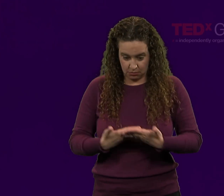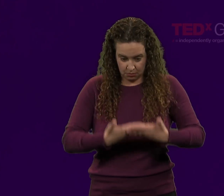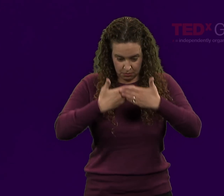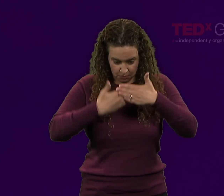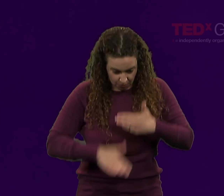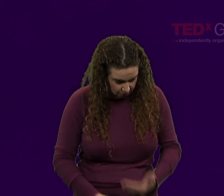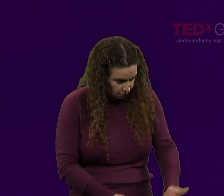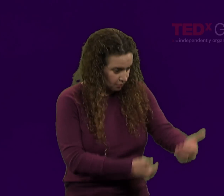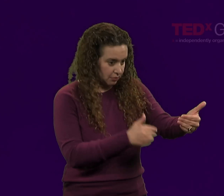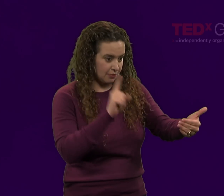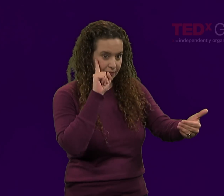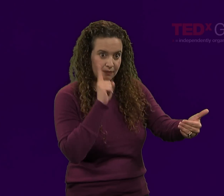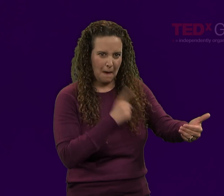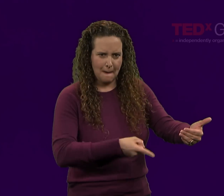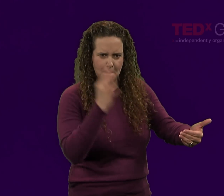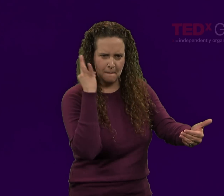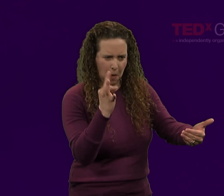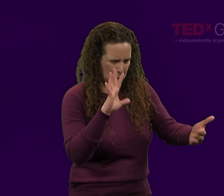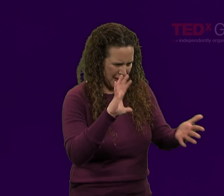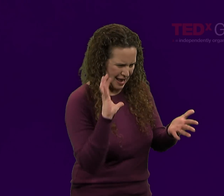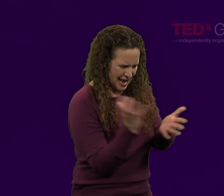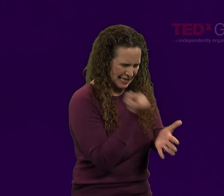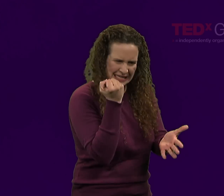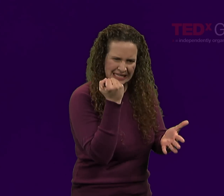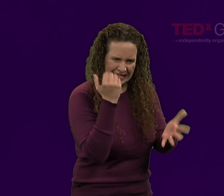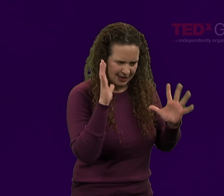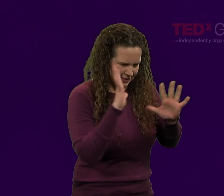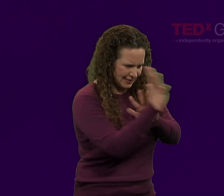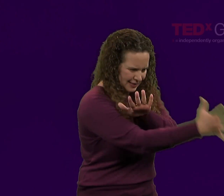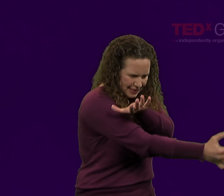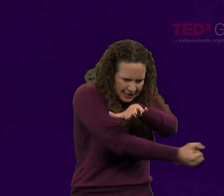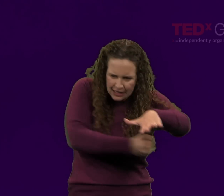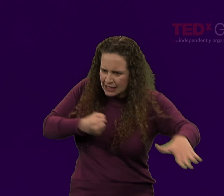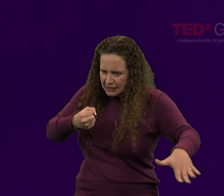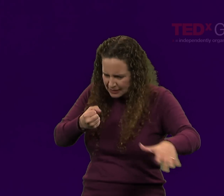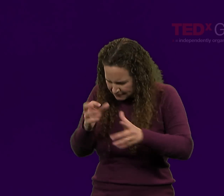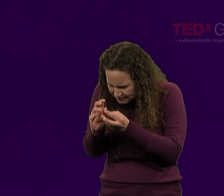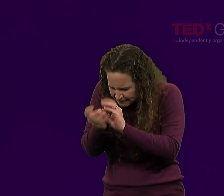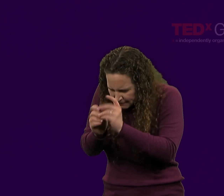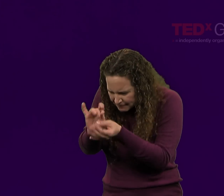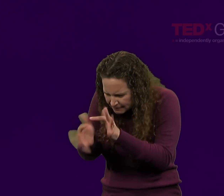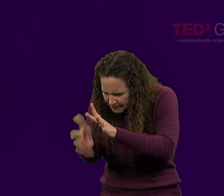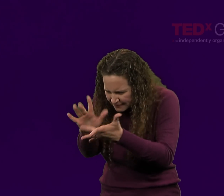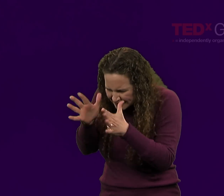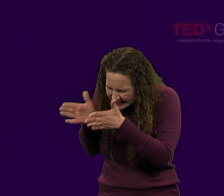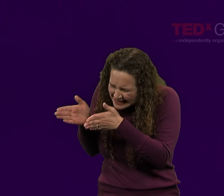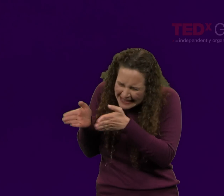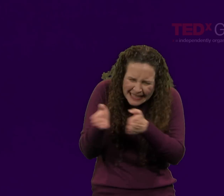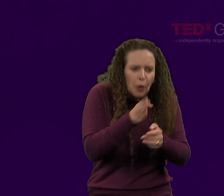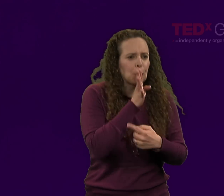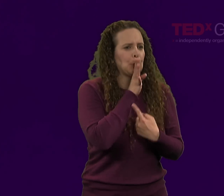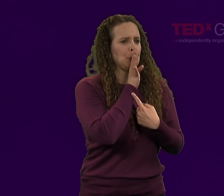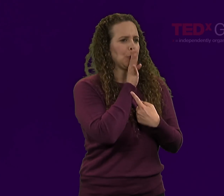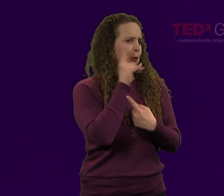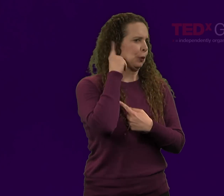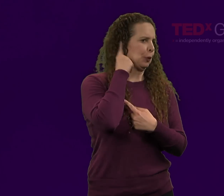is to find deaf infants, identified early on at birth and to immediately intervene in their lives by spending money